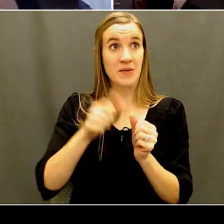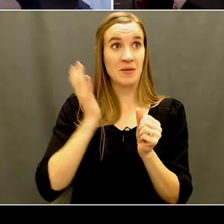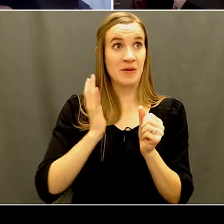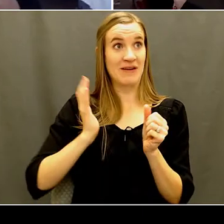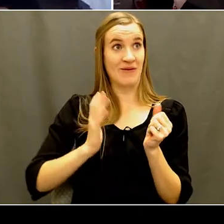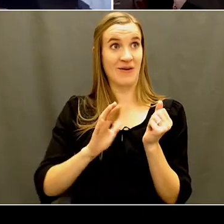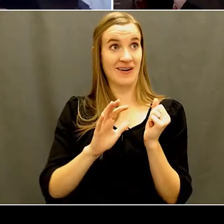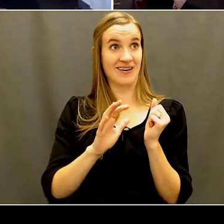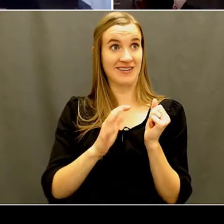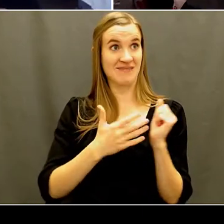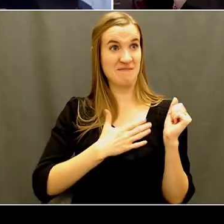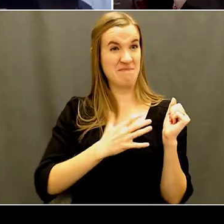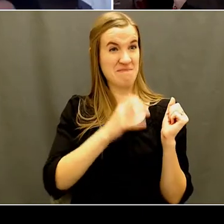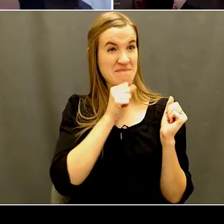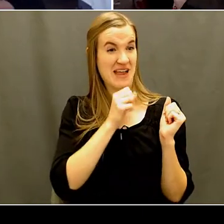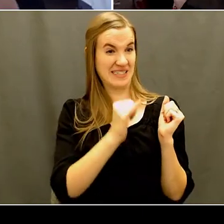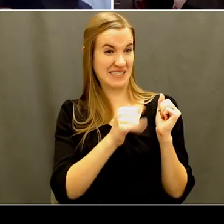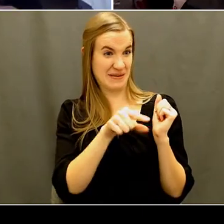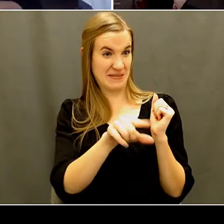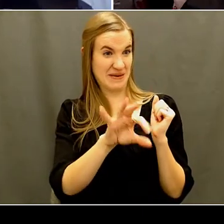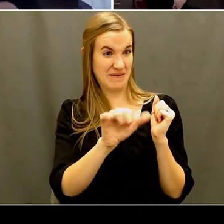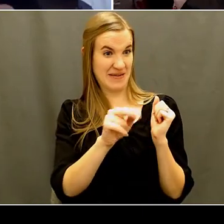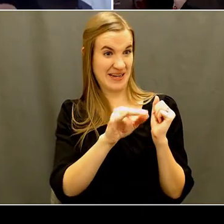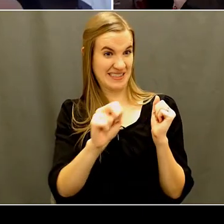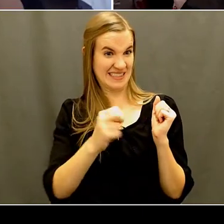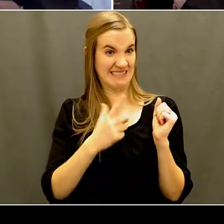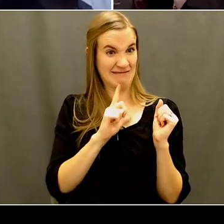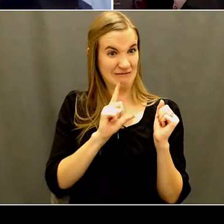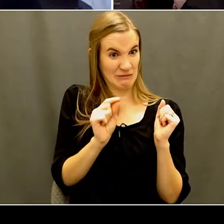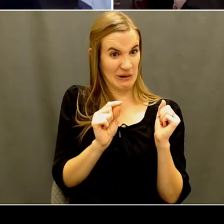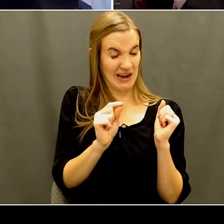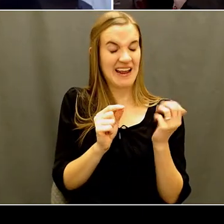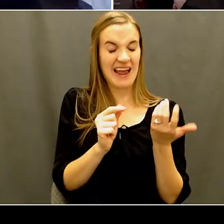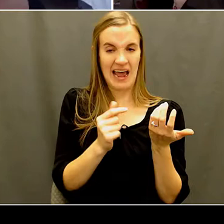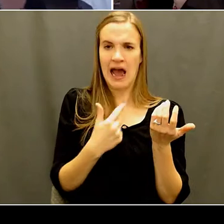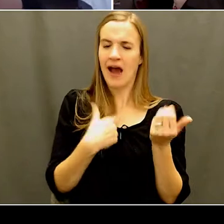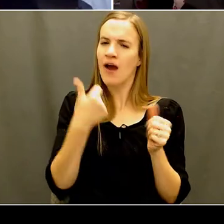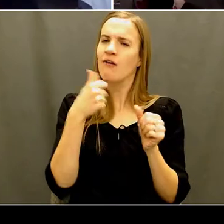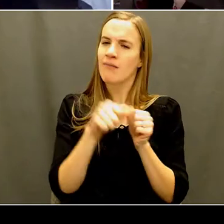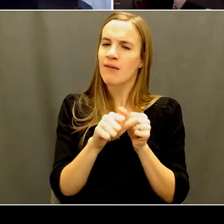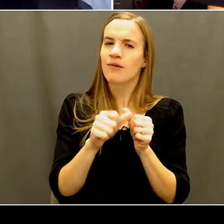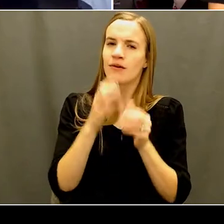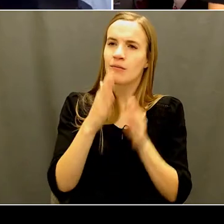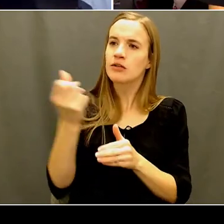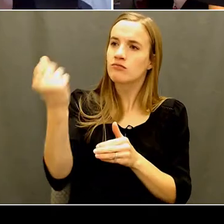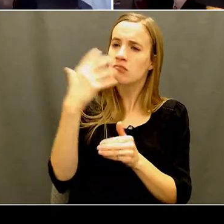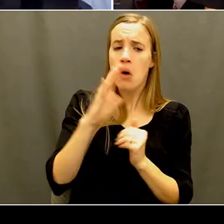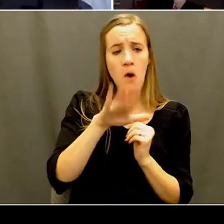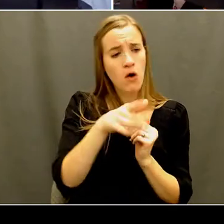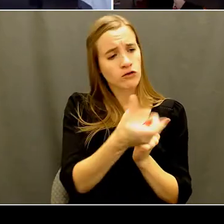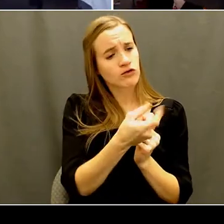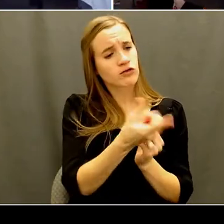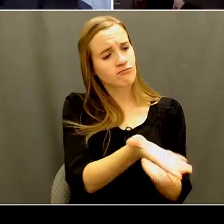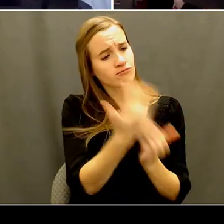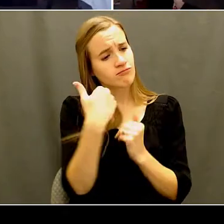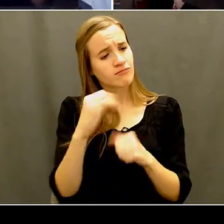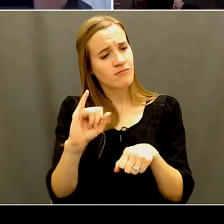internship program, and I did not want to go near it, because you know, I've